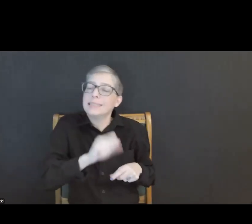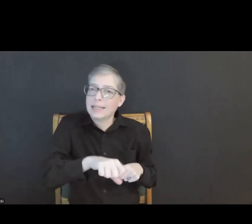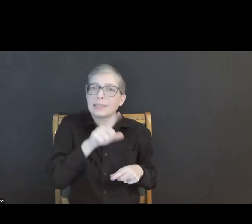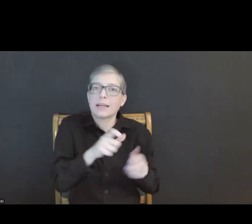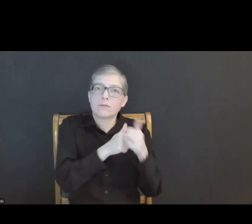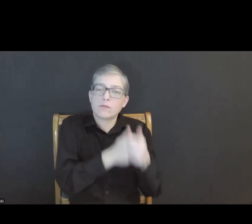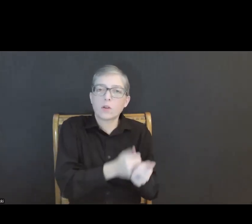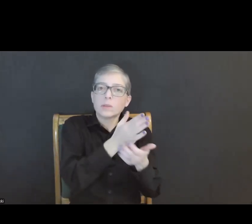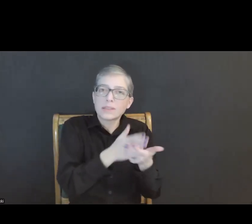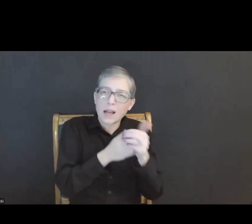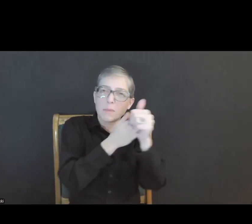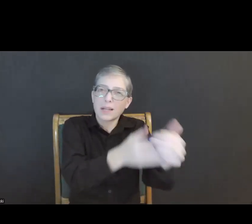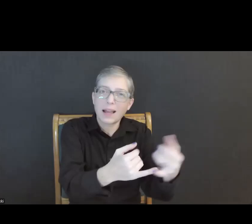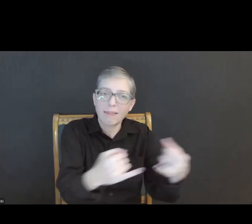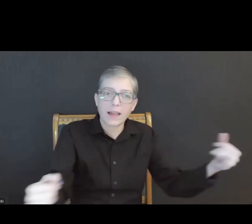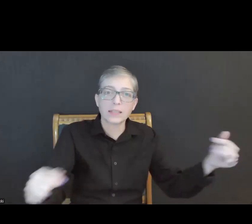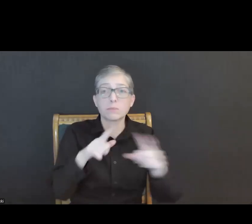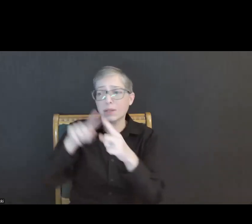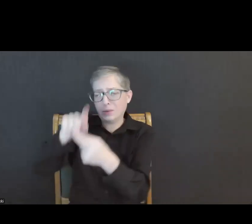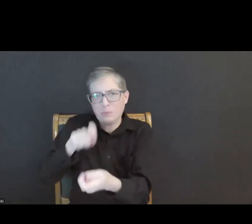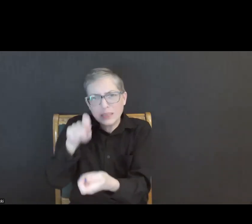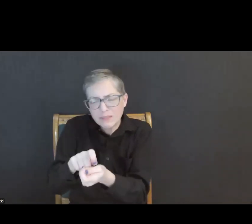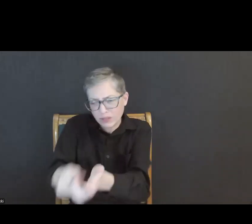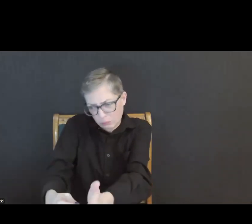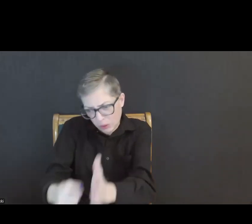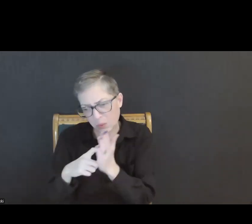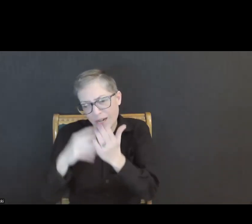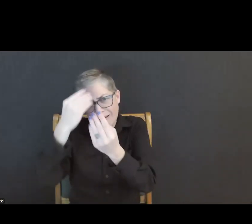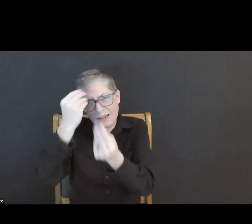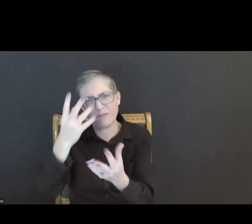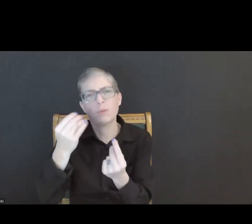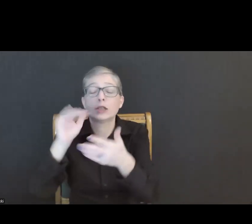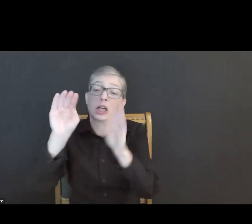there and like let's get this information I want to know like help me understand what is